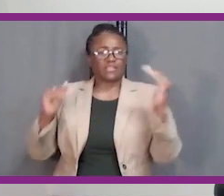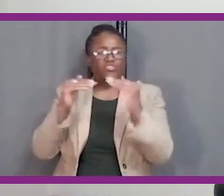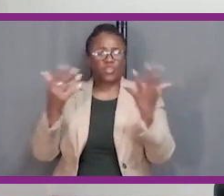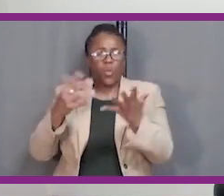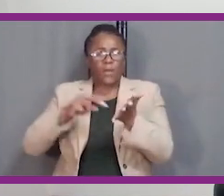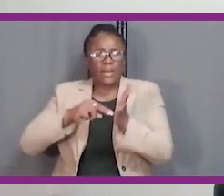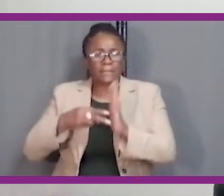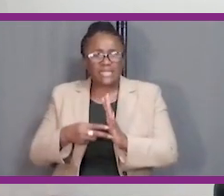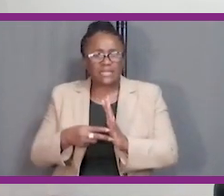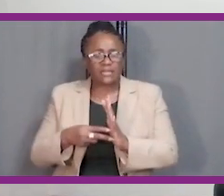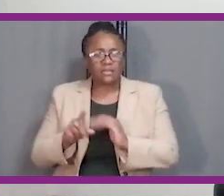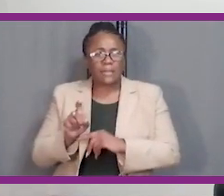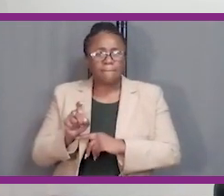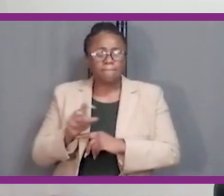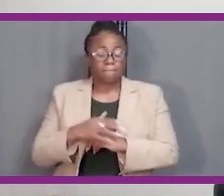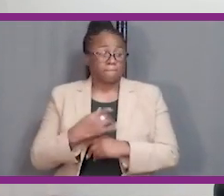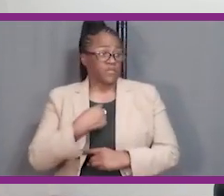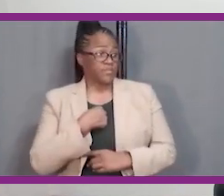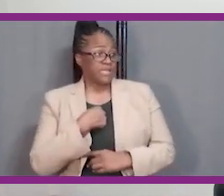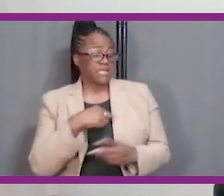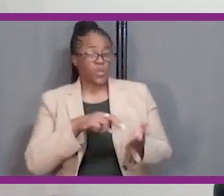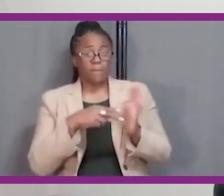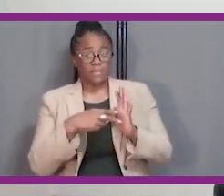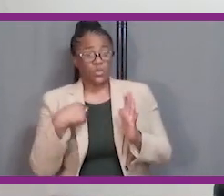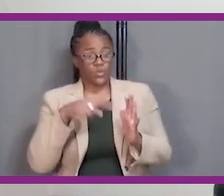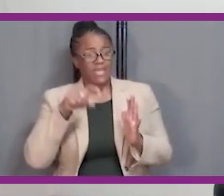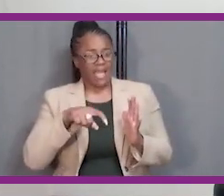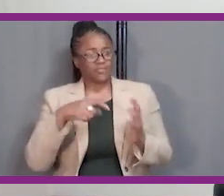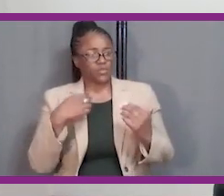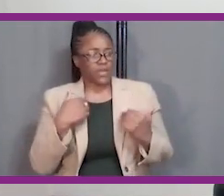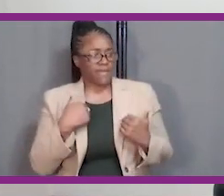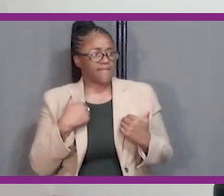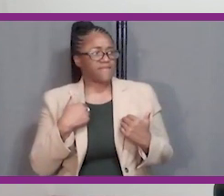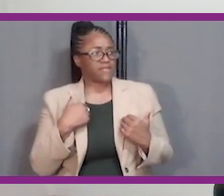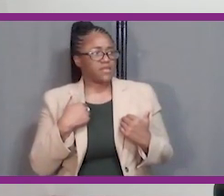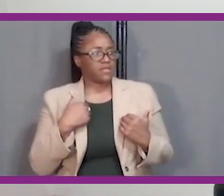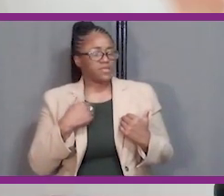completely reorganize the world and how we do things in our society, our society,